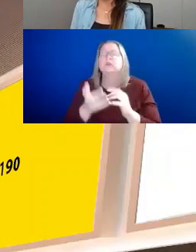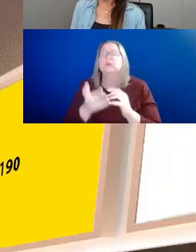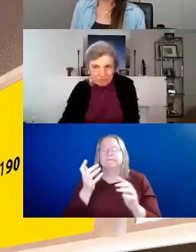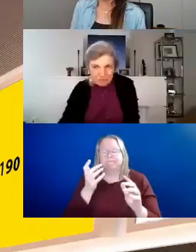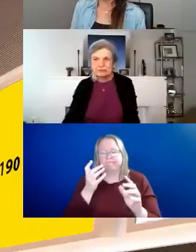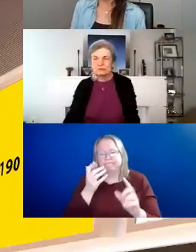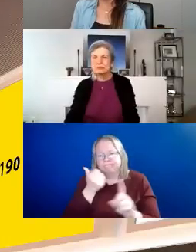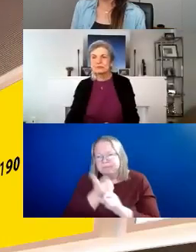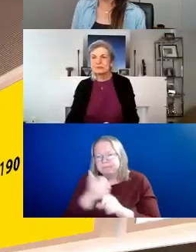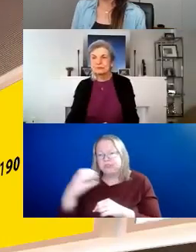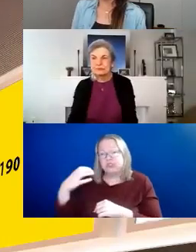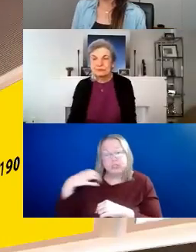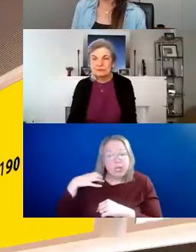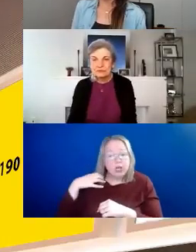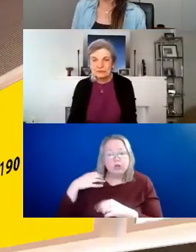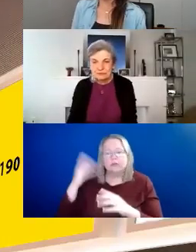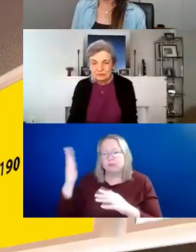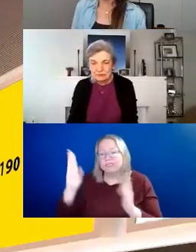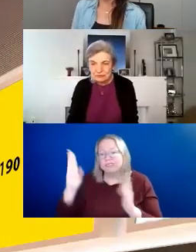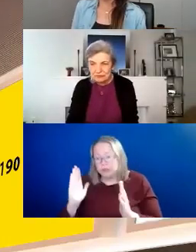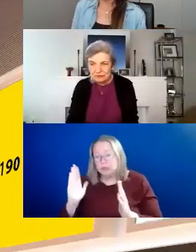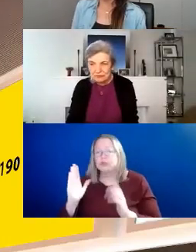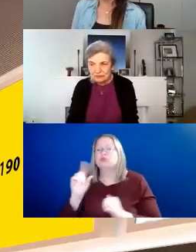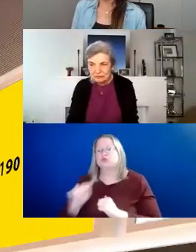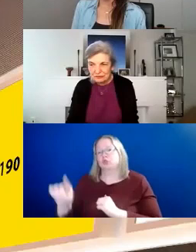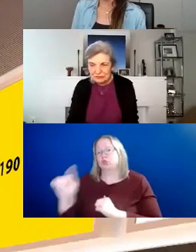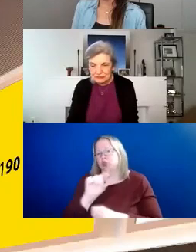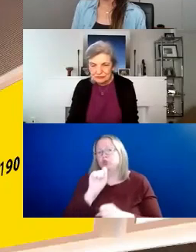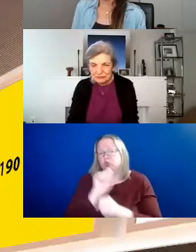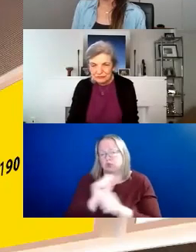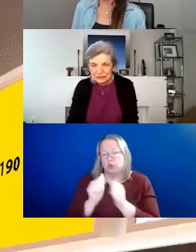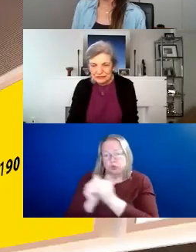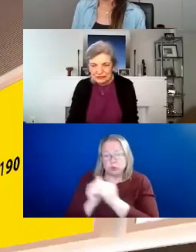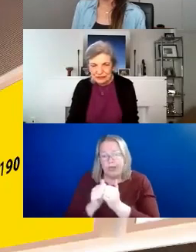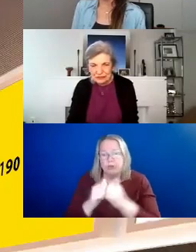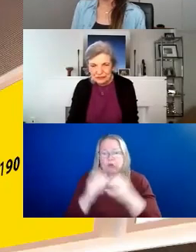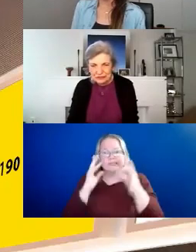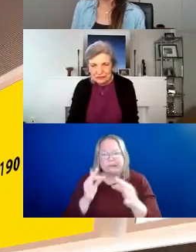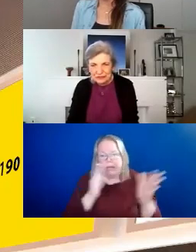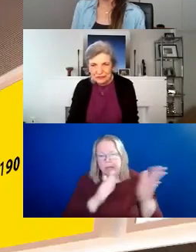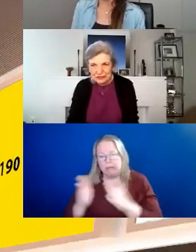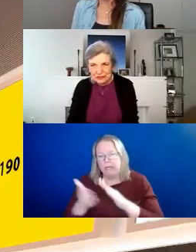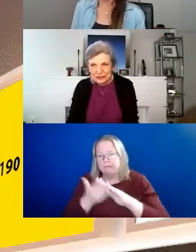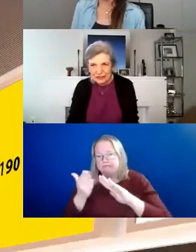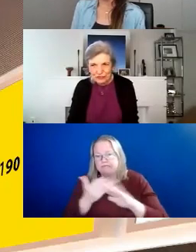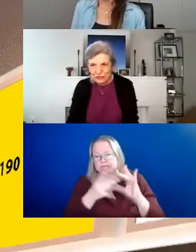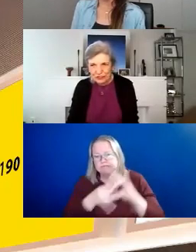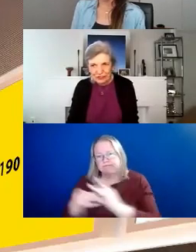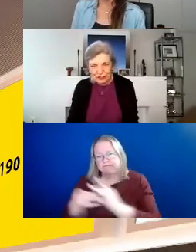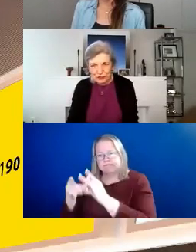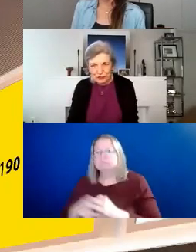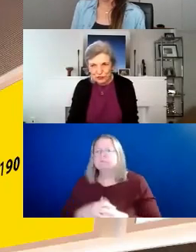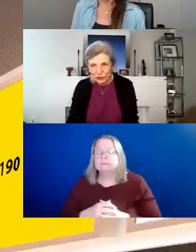a chair and as a presenter will work to formulate how your session will run read 12:51:16 . >>FELICE J. LEVINE: